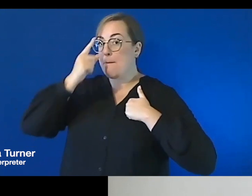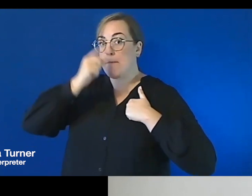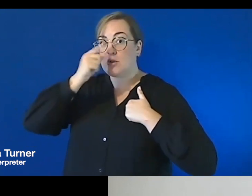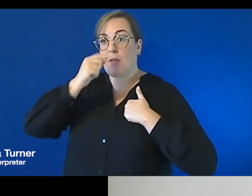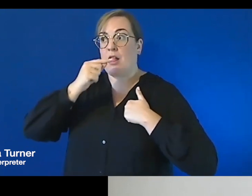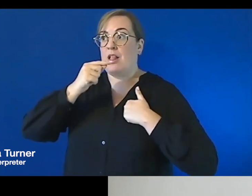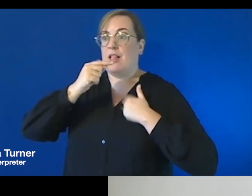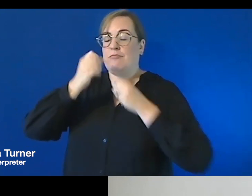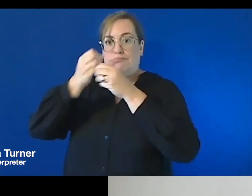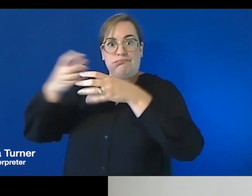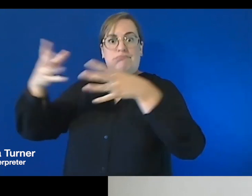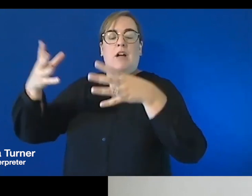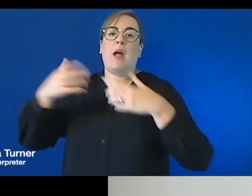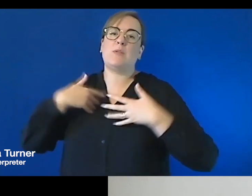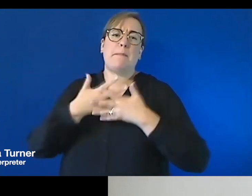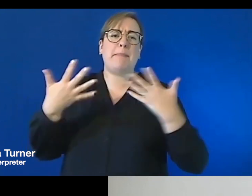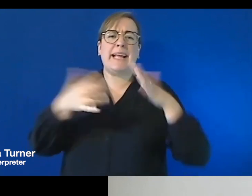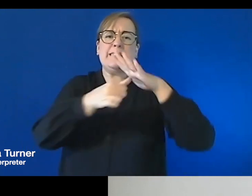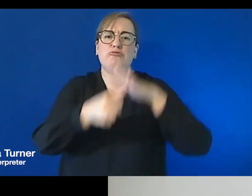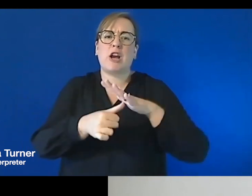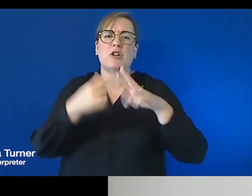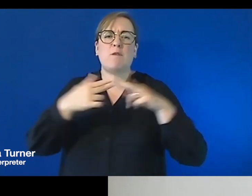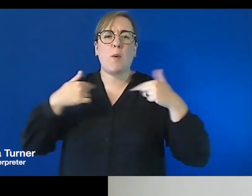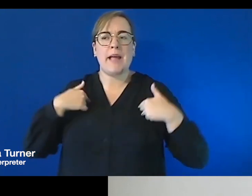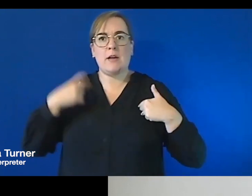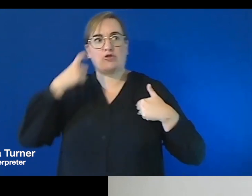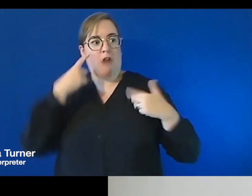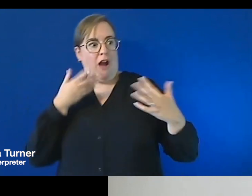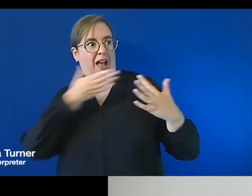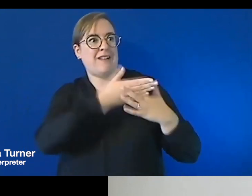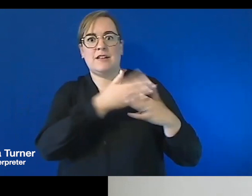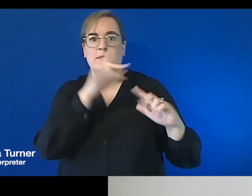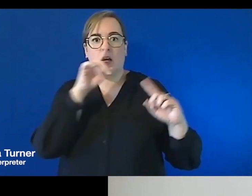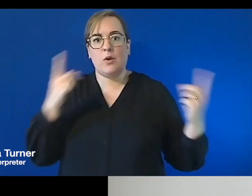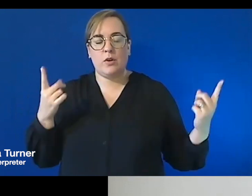I just tried to connect all of the dots of what I know, in terms of open source platforms, in terms